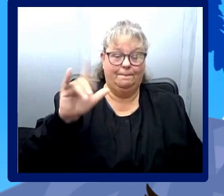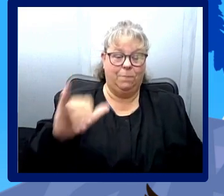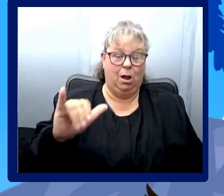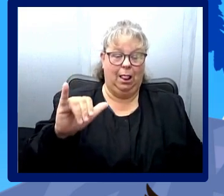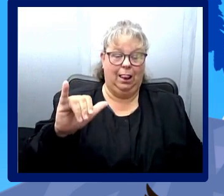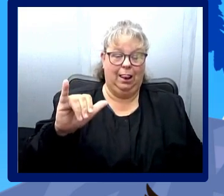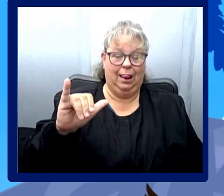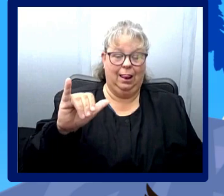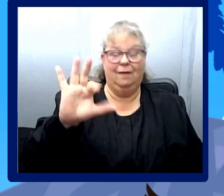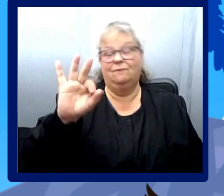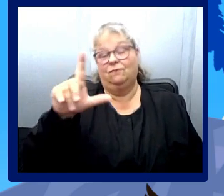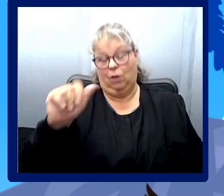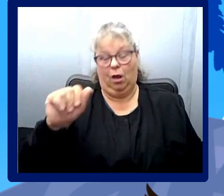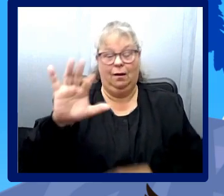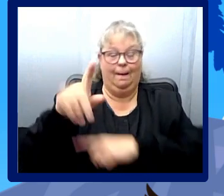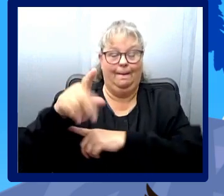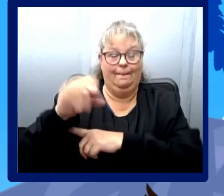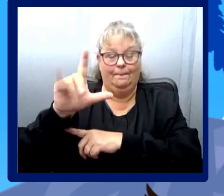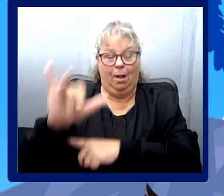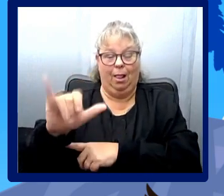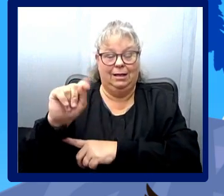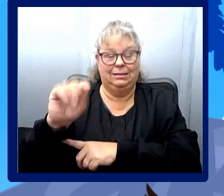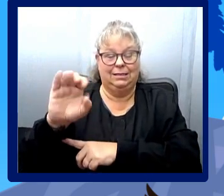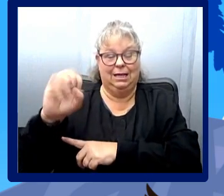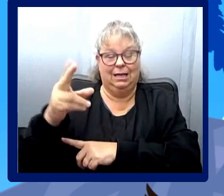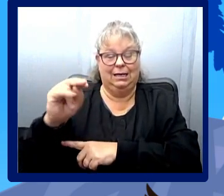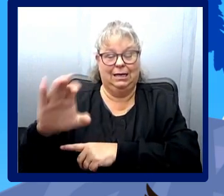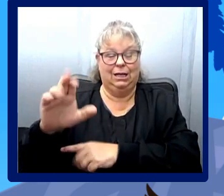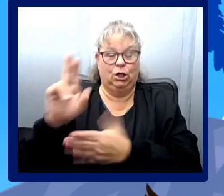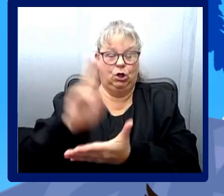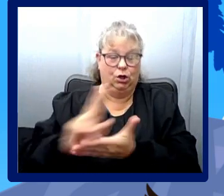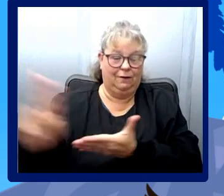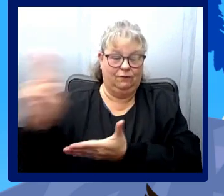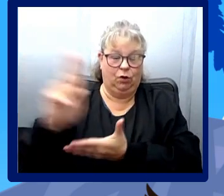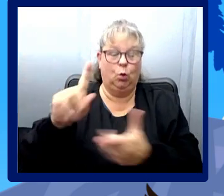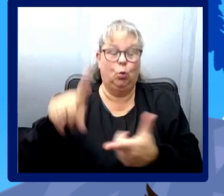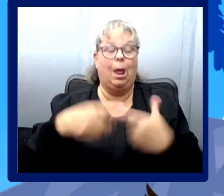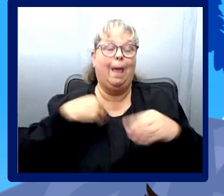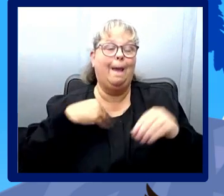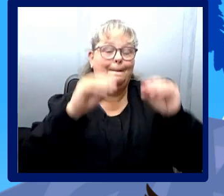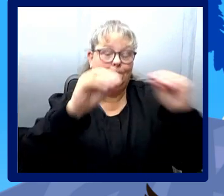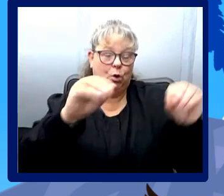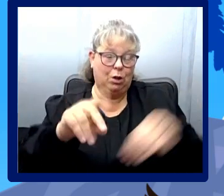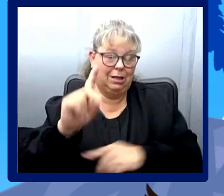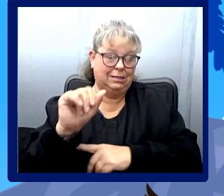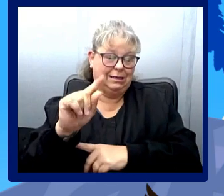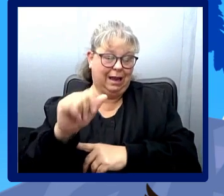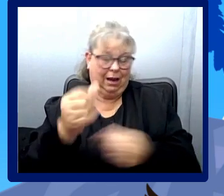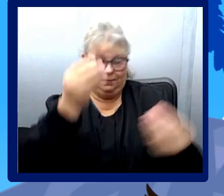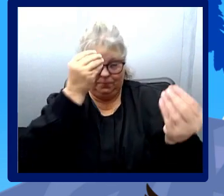and that just went on to being hired as a full-time system admin when I graduated